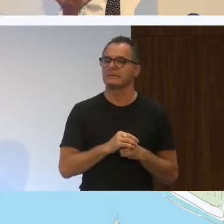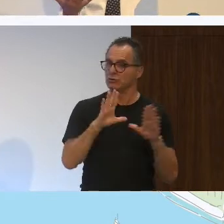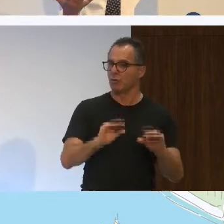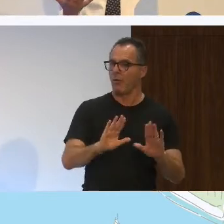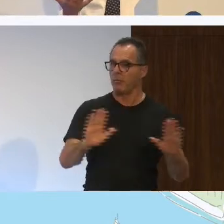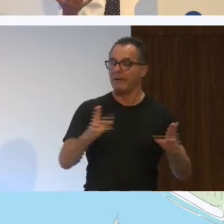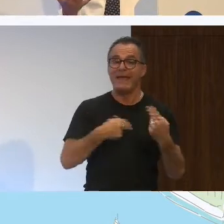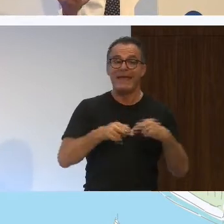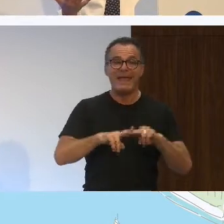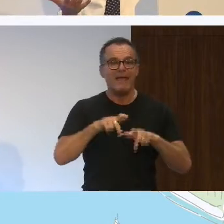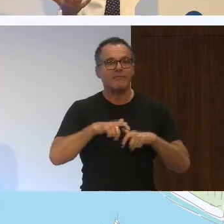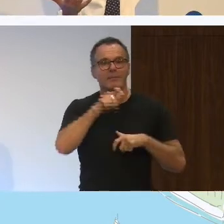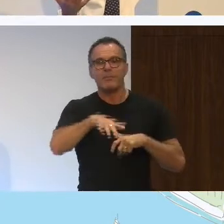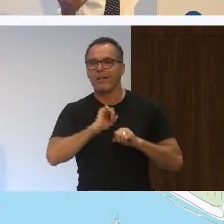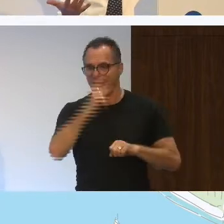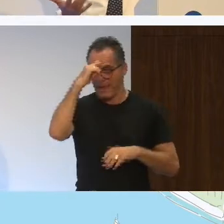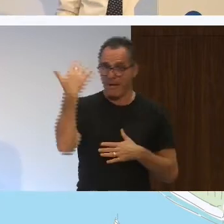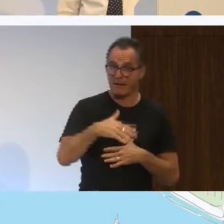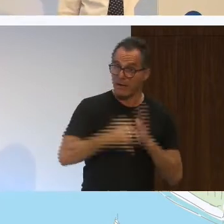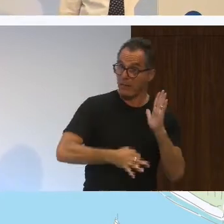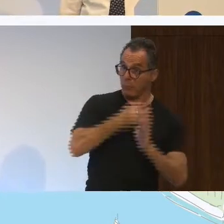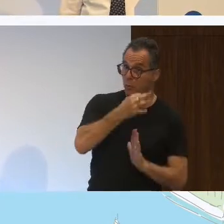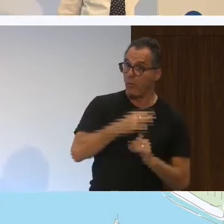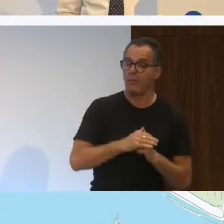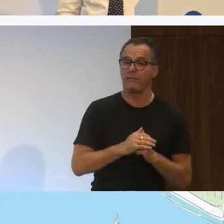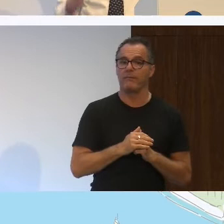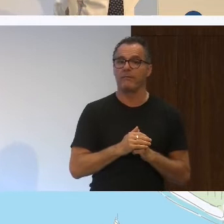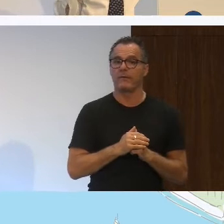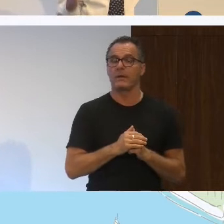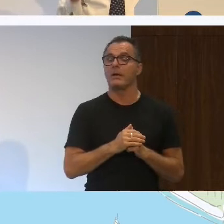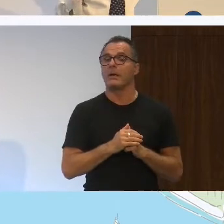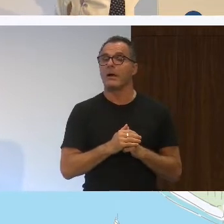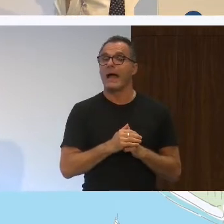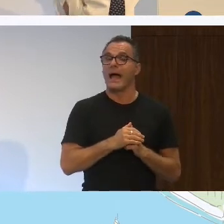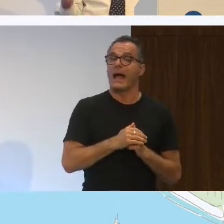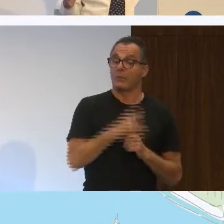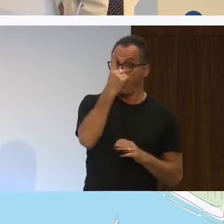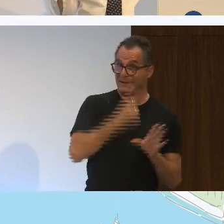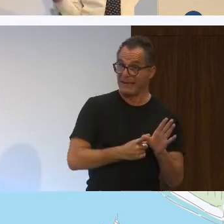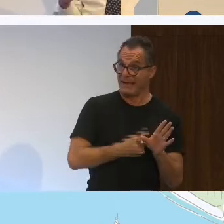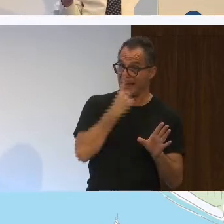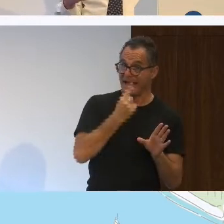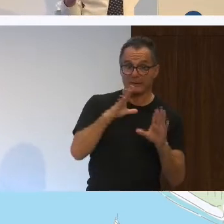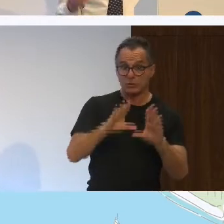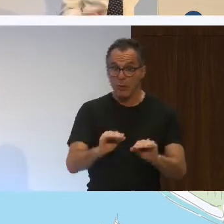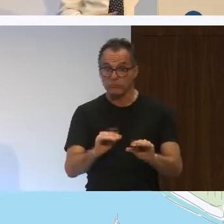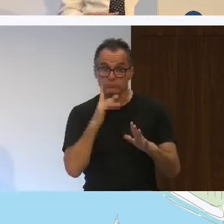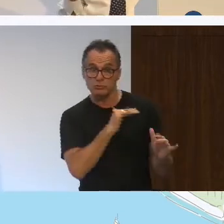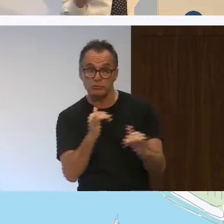migraines get significantly better, then at 12 and 12 months, we think about stopping them just to see whether or not things